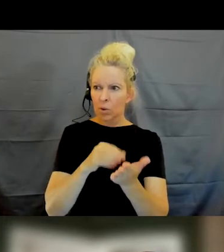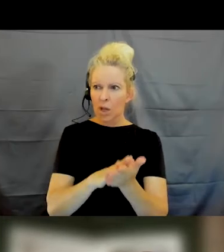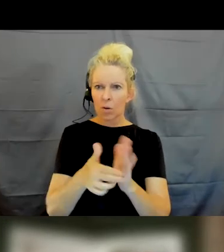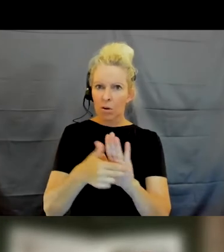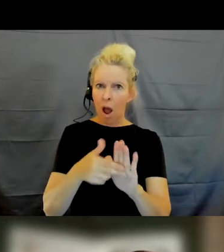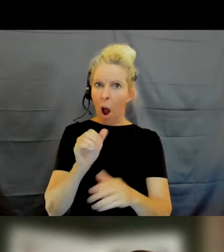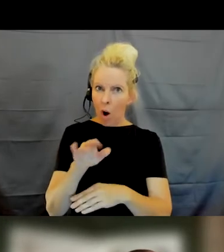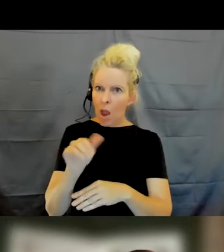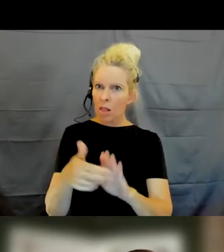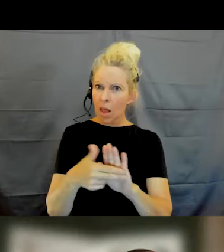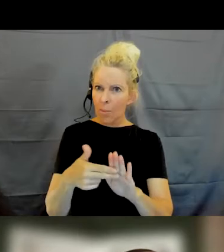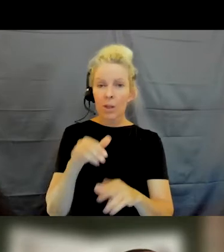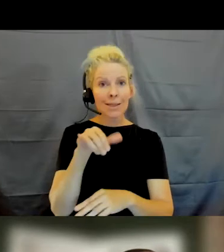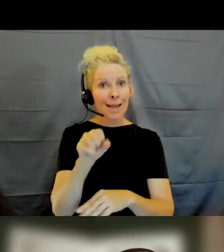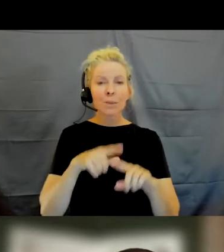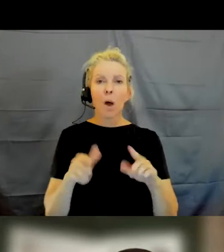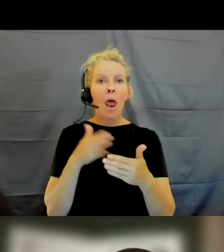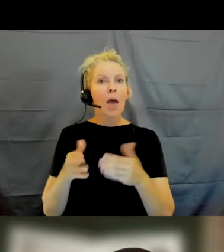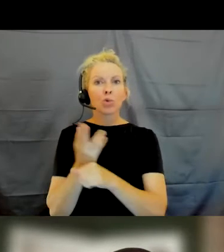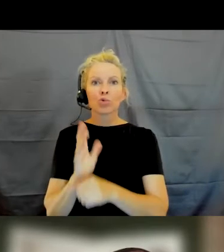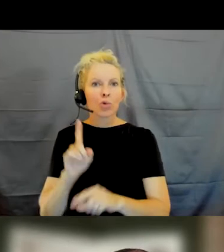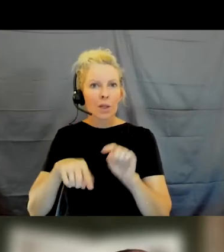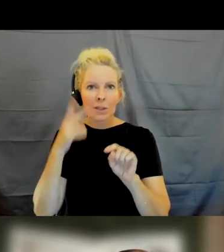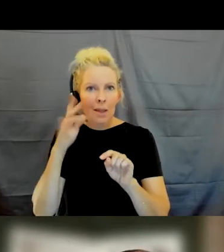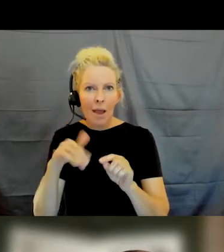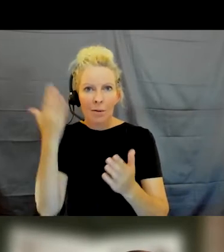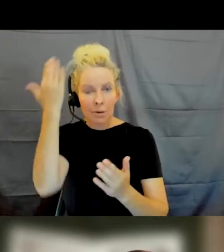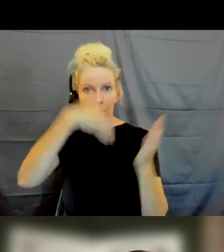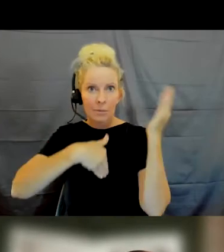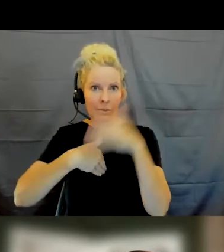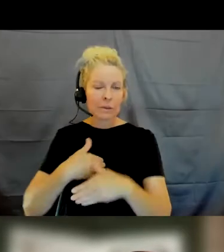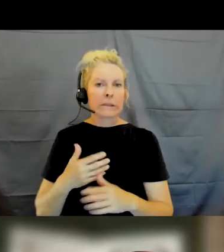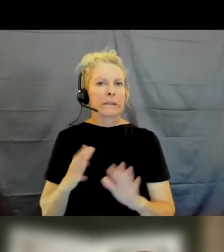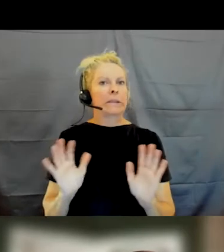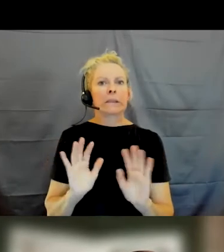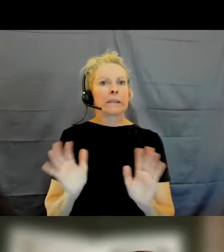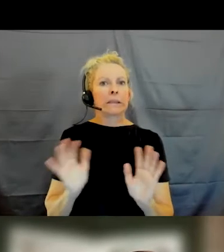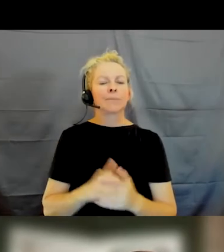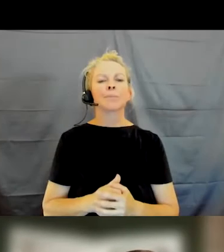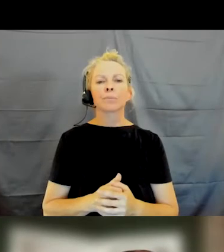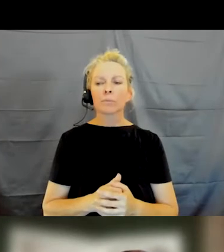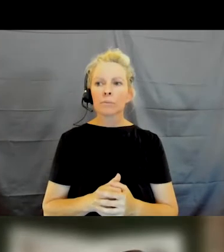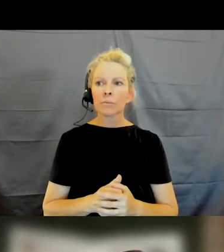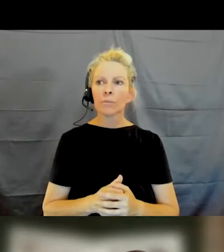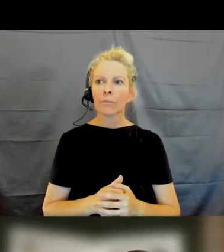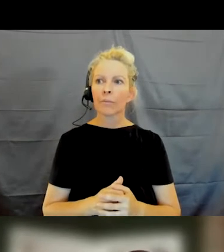it will not be visible to the end user. You want to make absolutely sure that is a specific choice